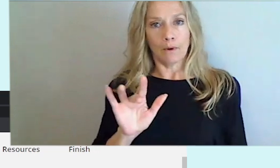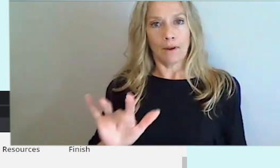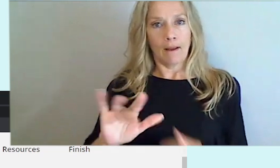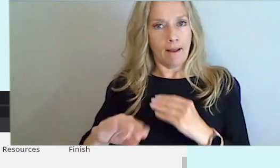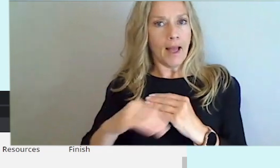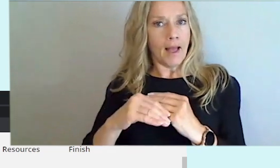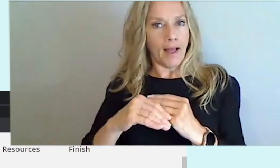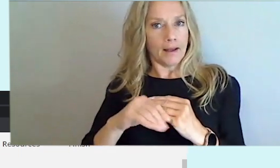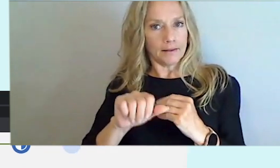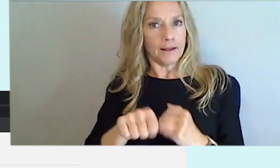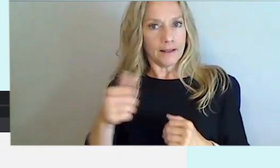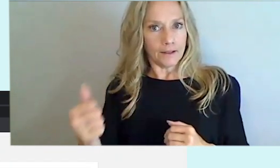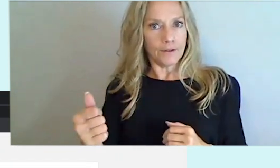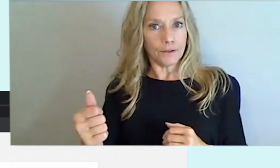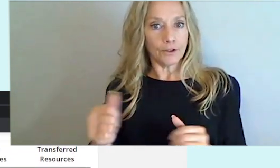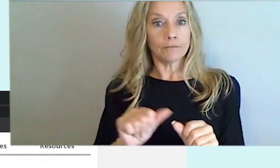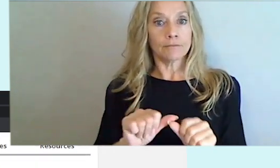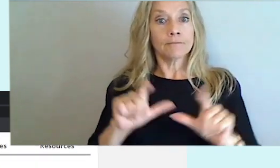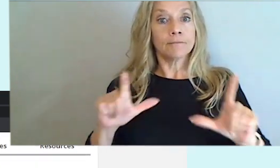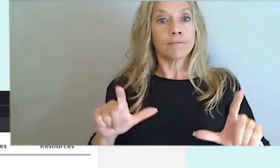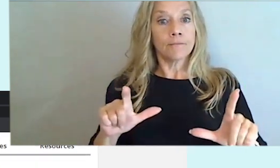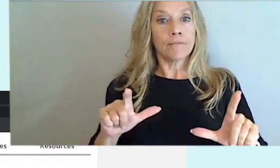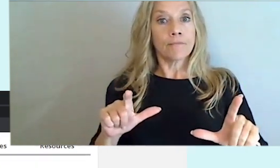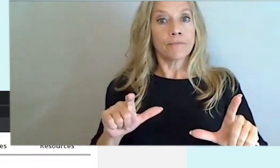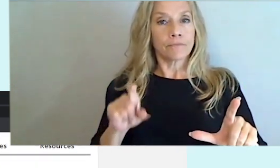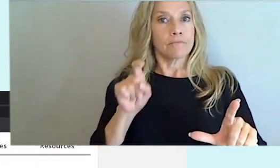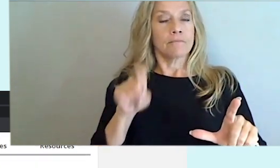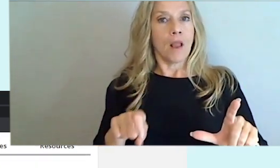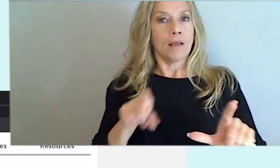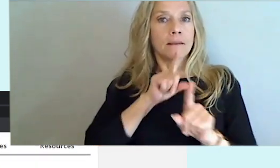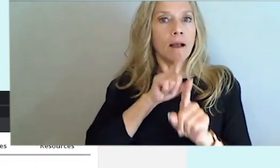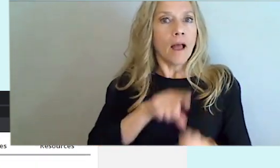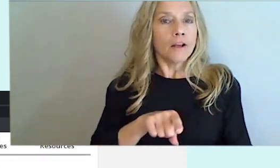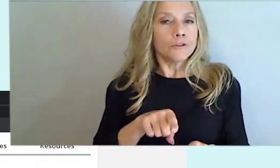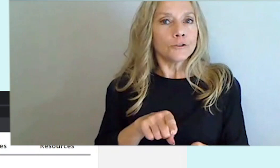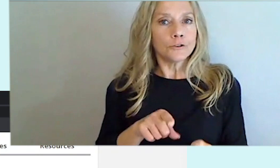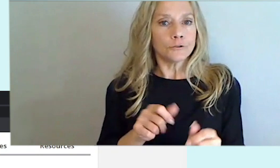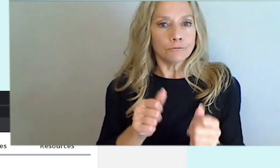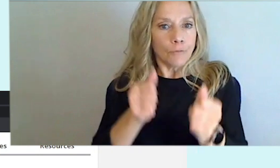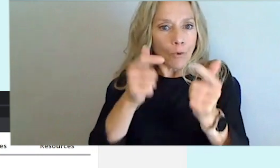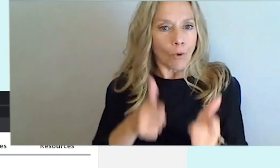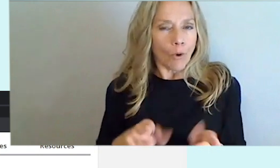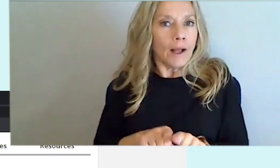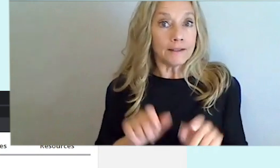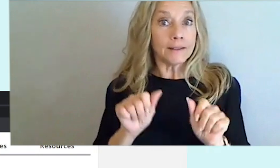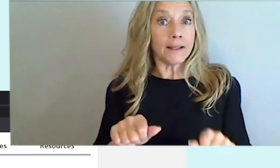On the financial resource page, you must answer as many questions as possible when adding a new resource.